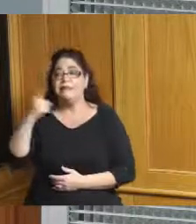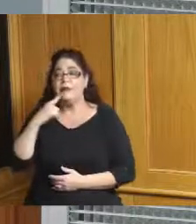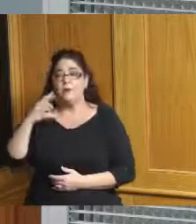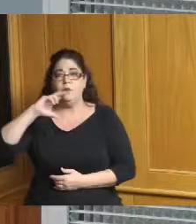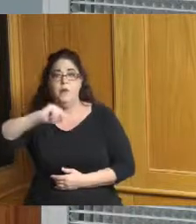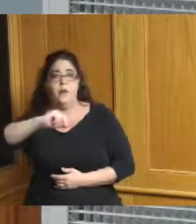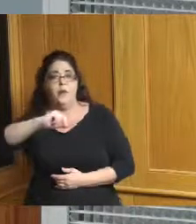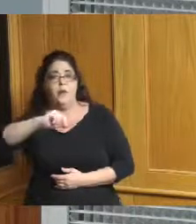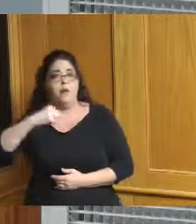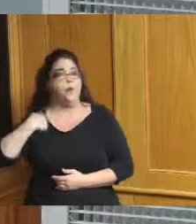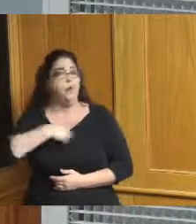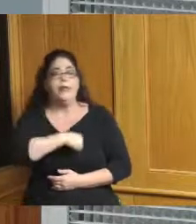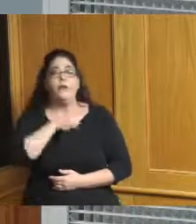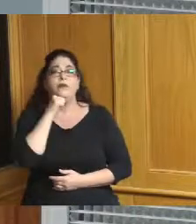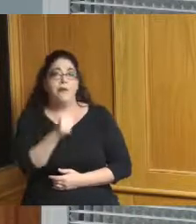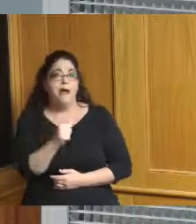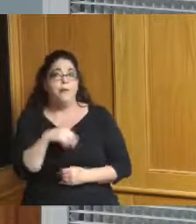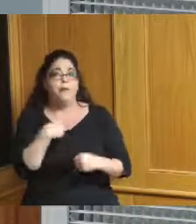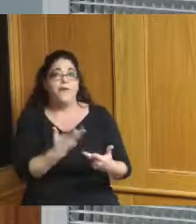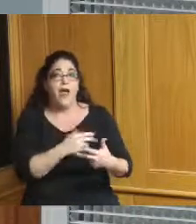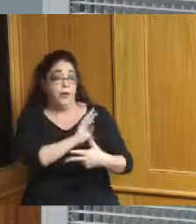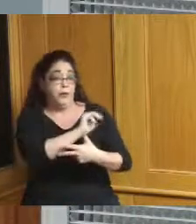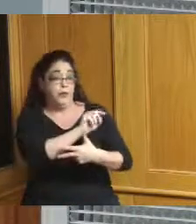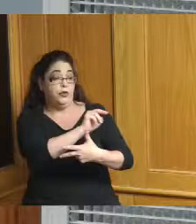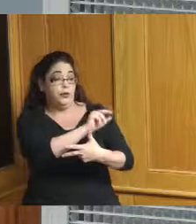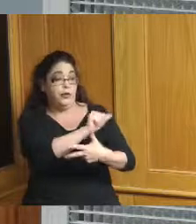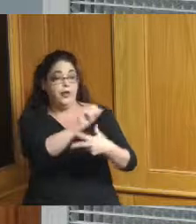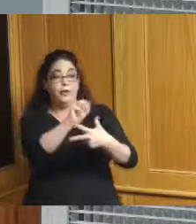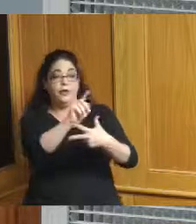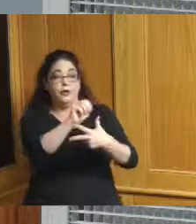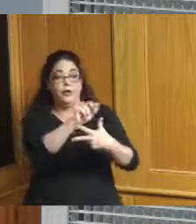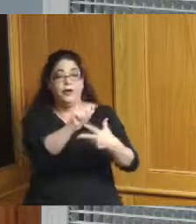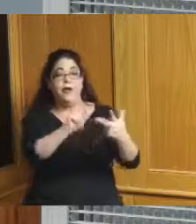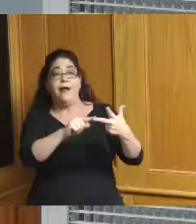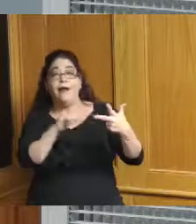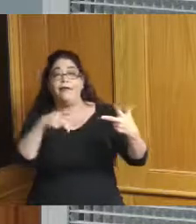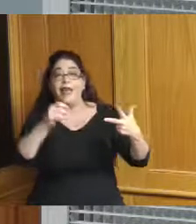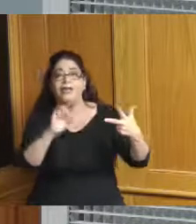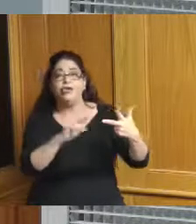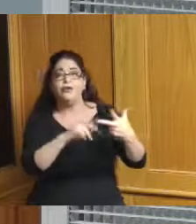will not do so I have heard of instances where a doctor might break from the CDC recommendation